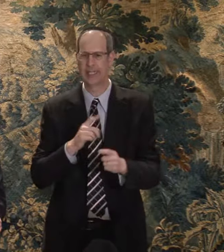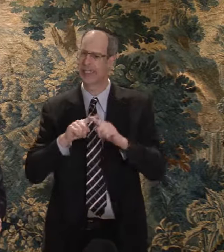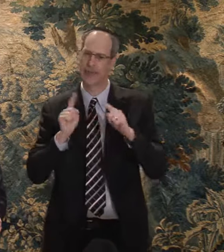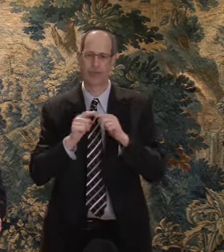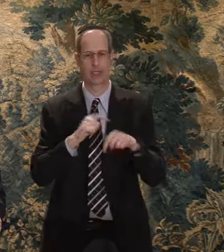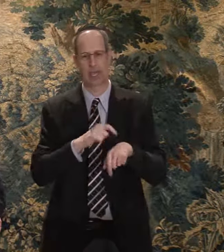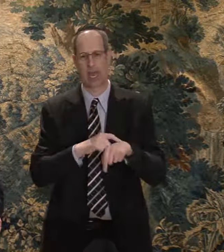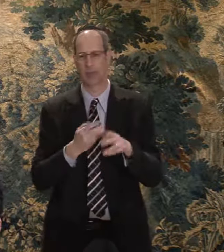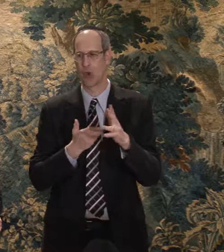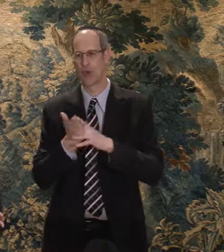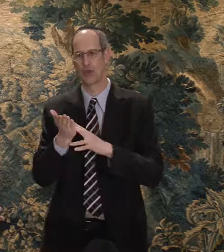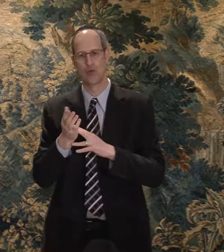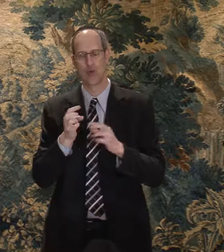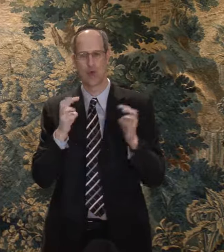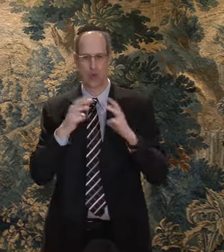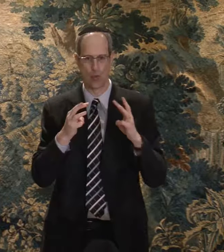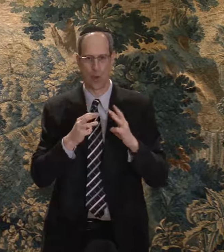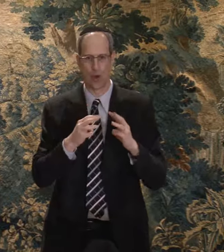throughout the ward they were four hundred different kids that were there